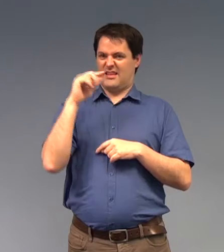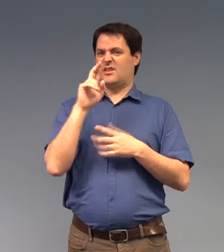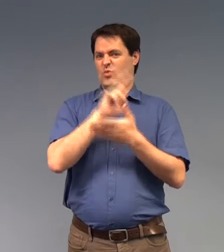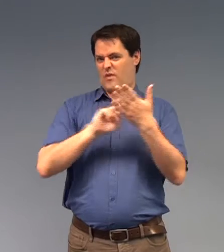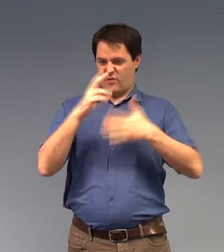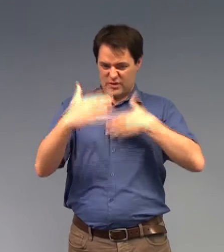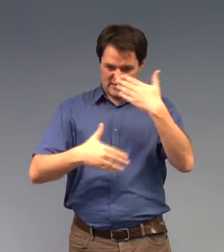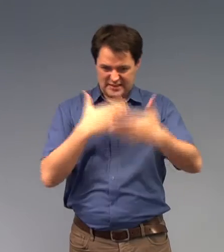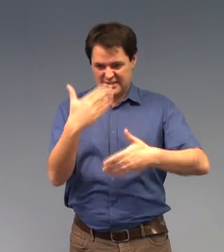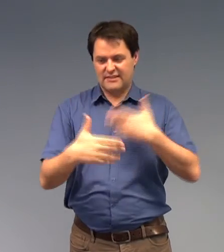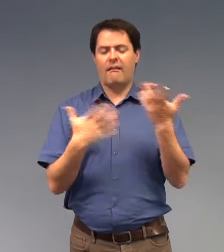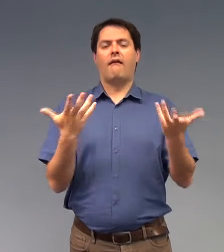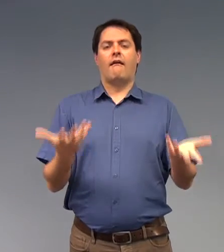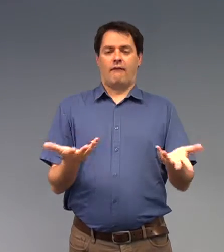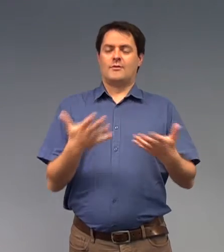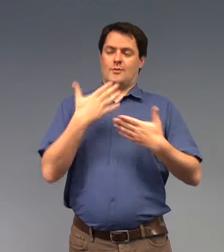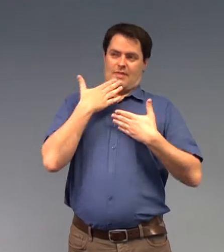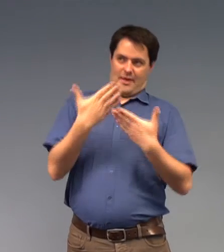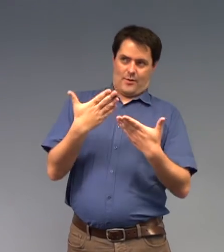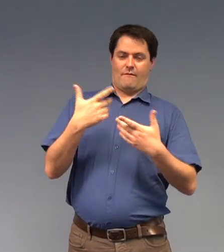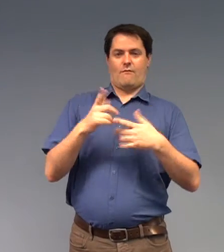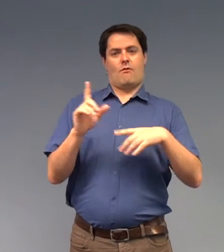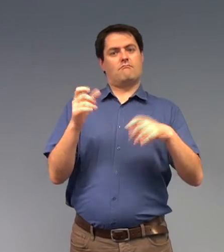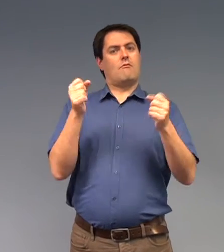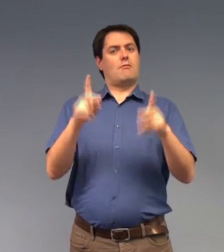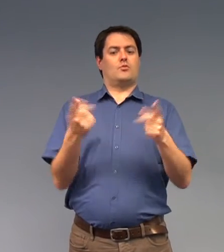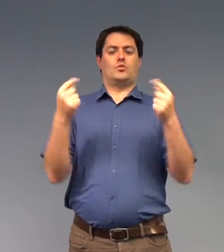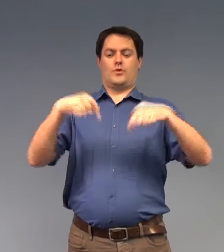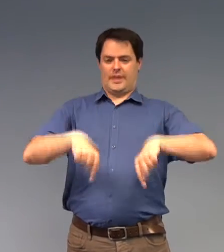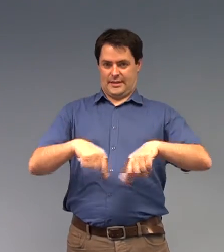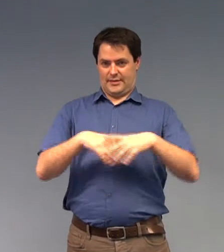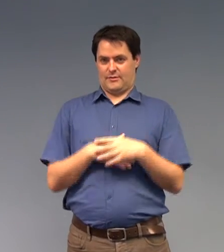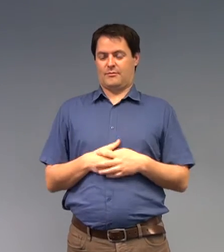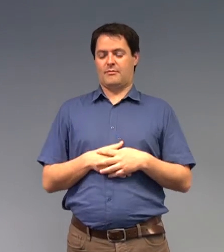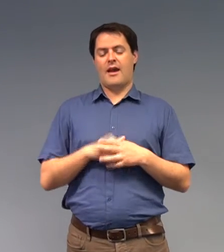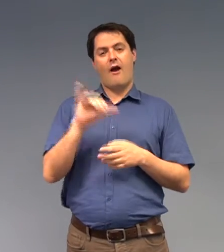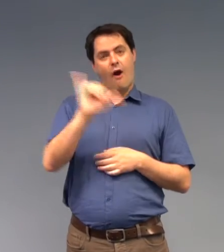I've been fortunate enough to be invited to work this semester at Gallaudet